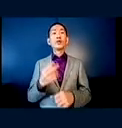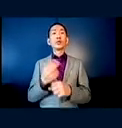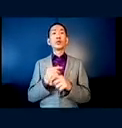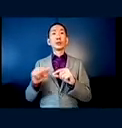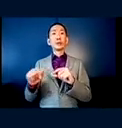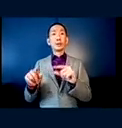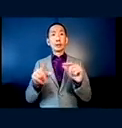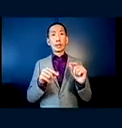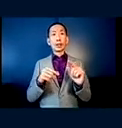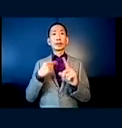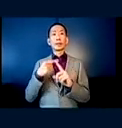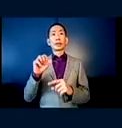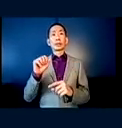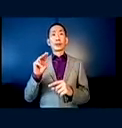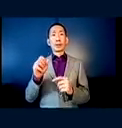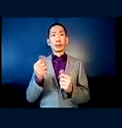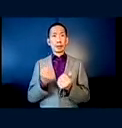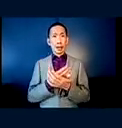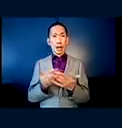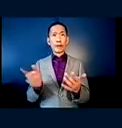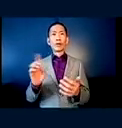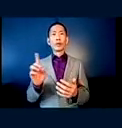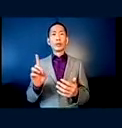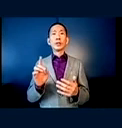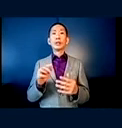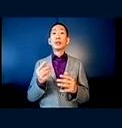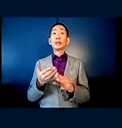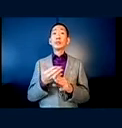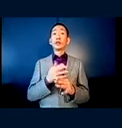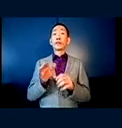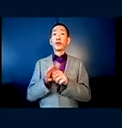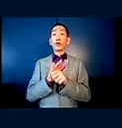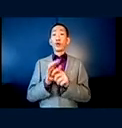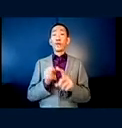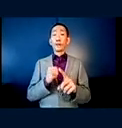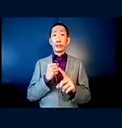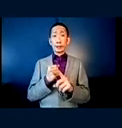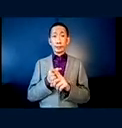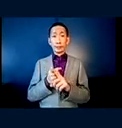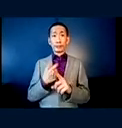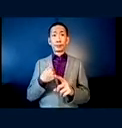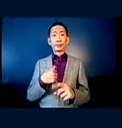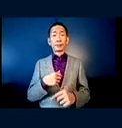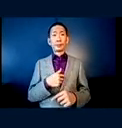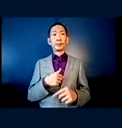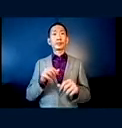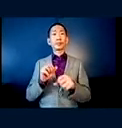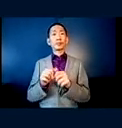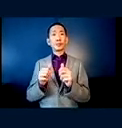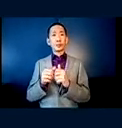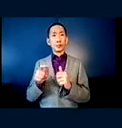IS THAT THEY CAN USE GOSSIP AND SMS EVERYWHERE, JUST BEFORE COVID-19 HIT WE WERE WORKING